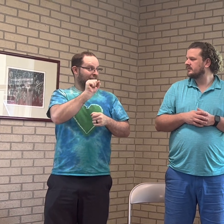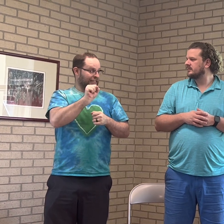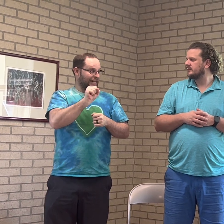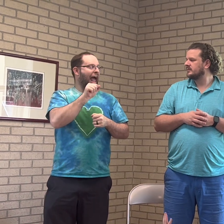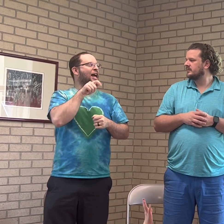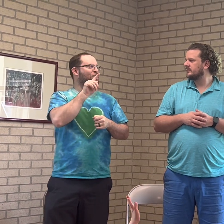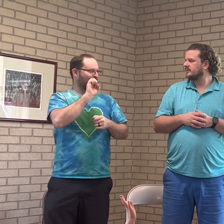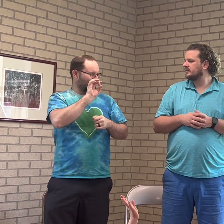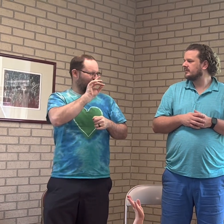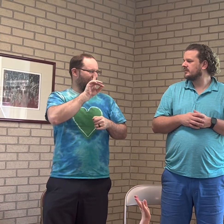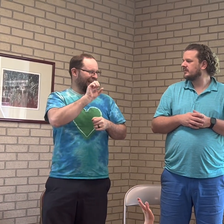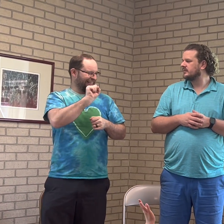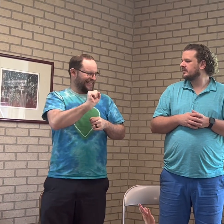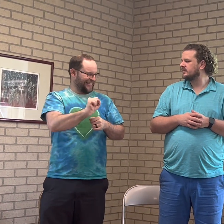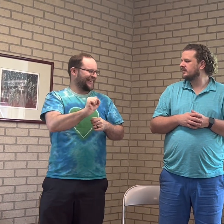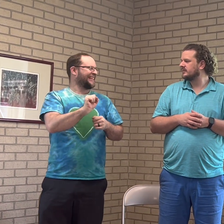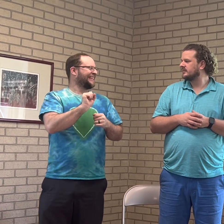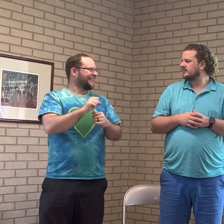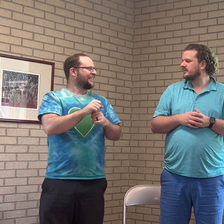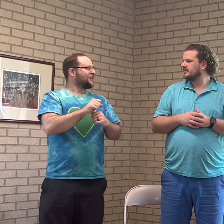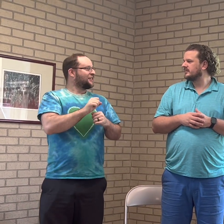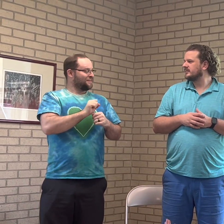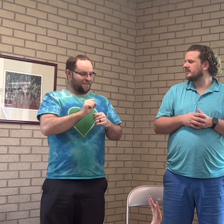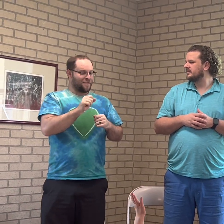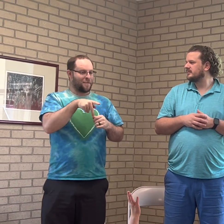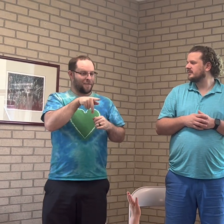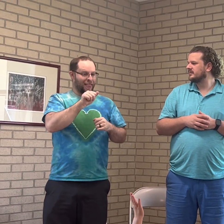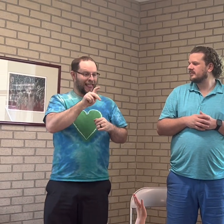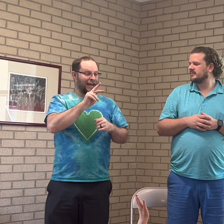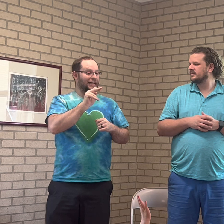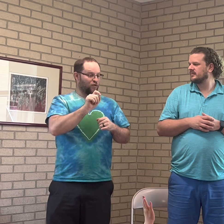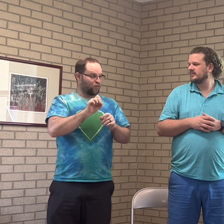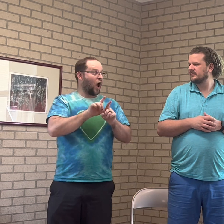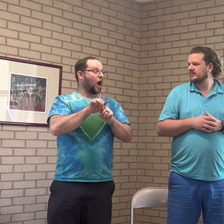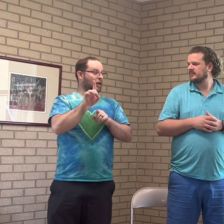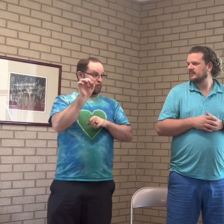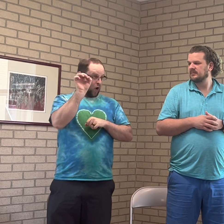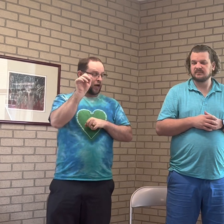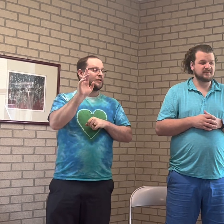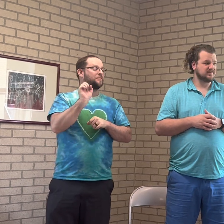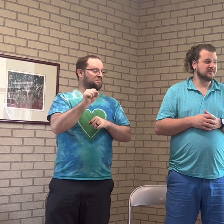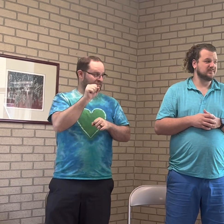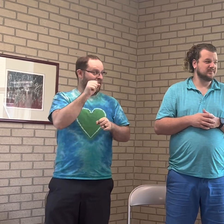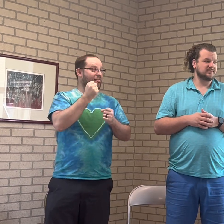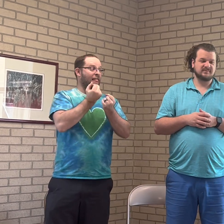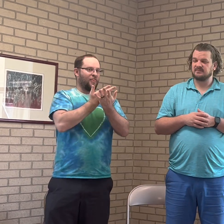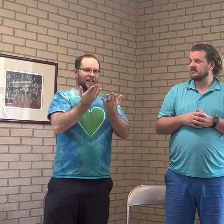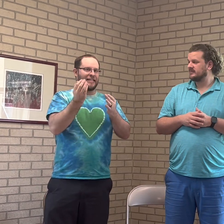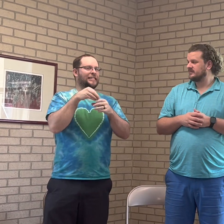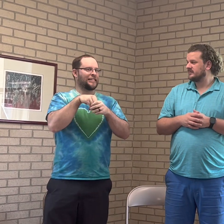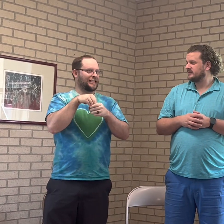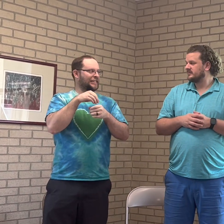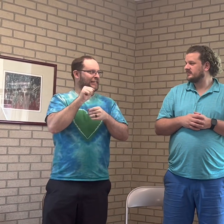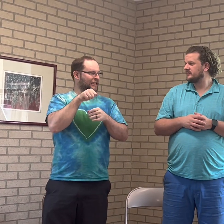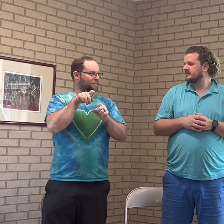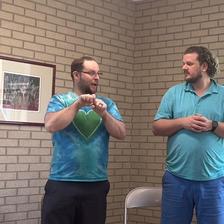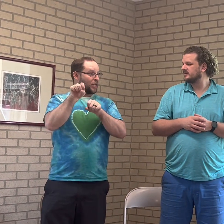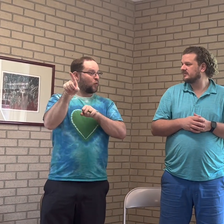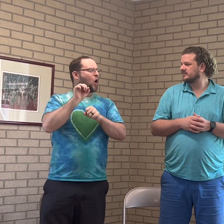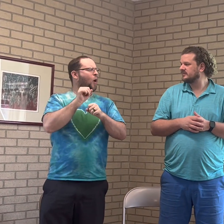Mr. Dixon: Rockets! Yes there's lots of things in space I think we'll go with planets to